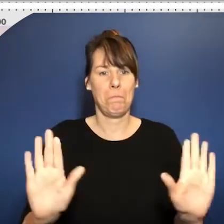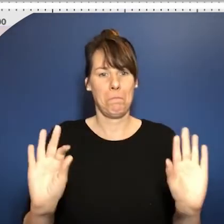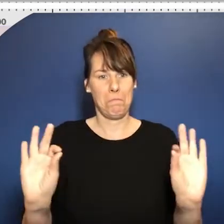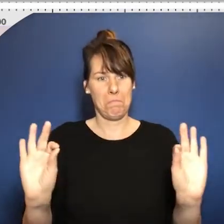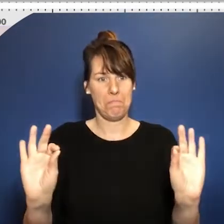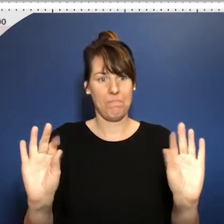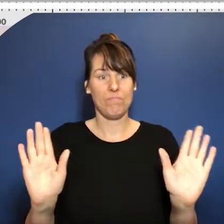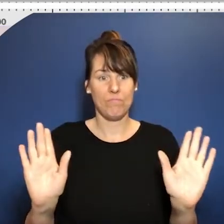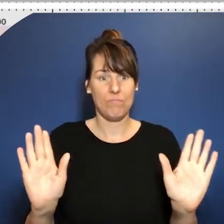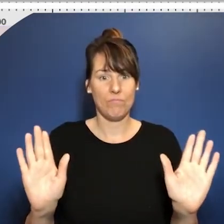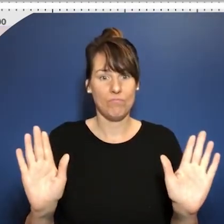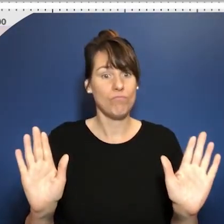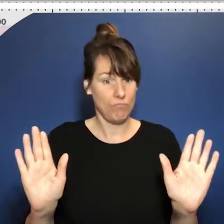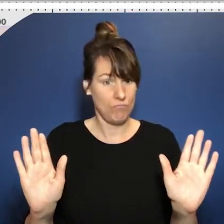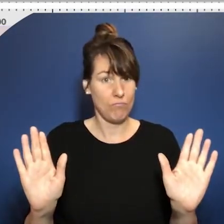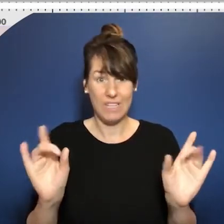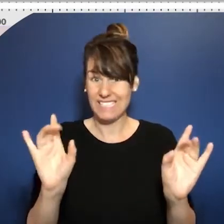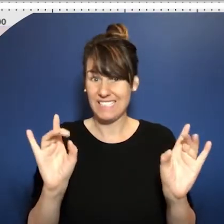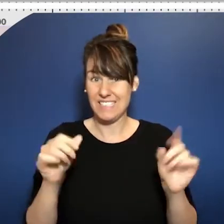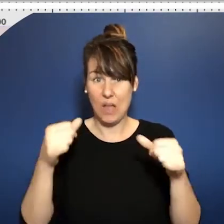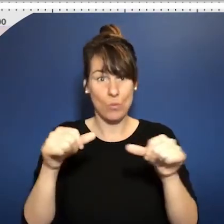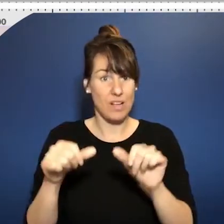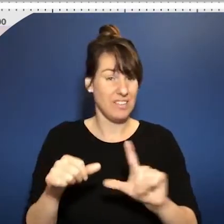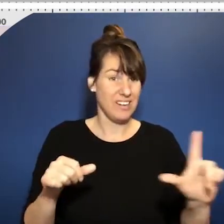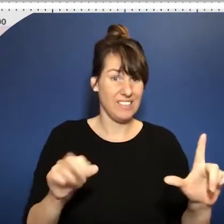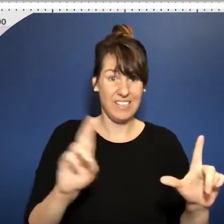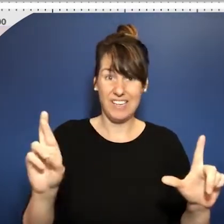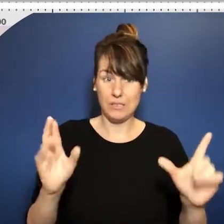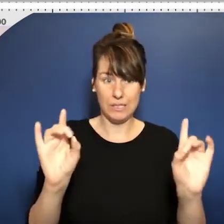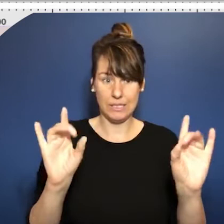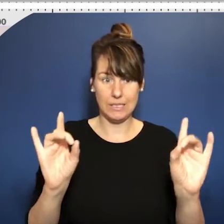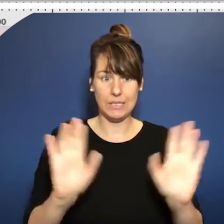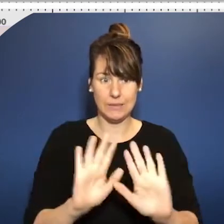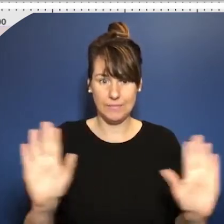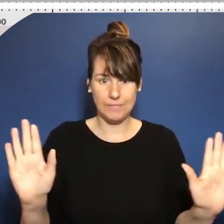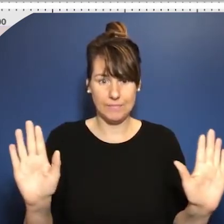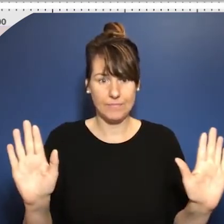And then I do "Delete Annotations" and now I have no annotations for left and the right